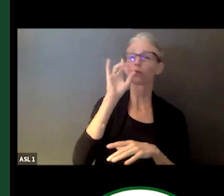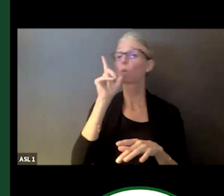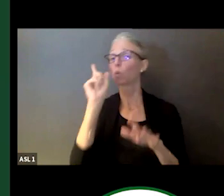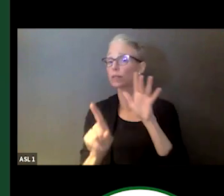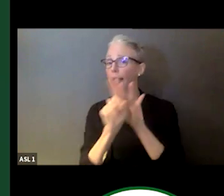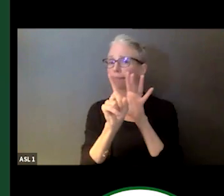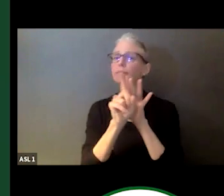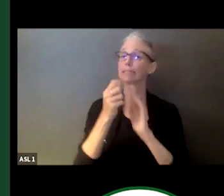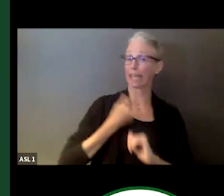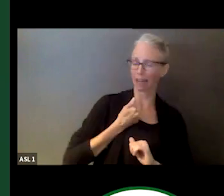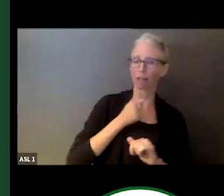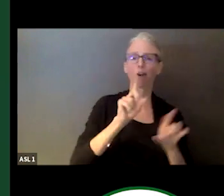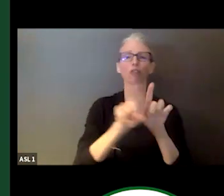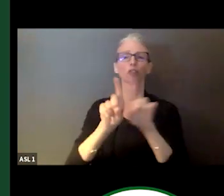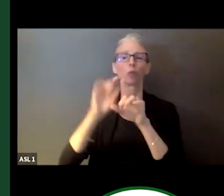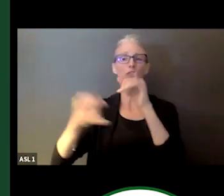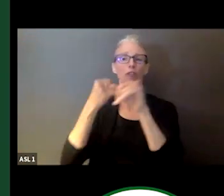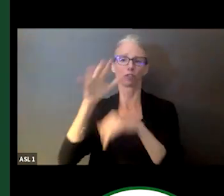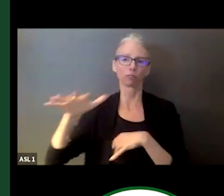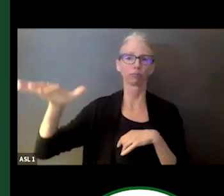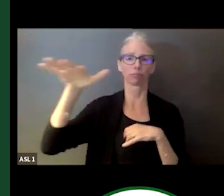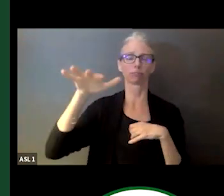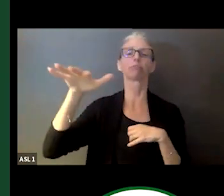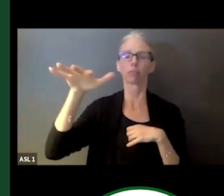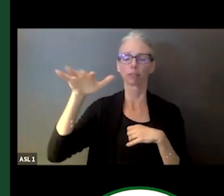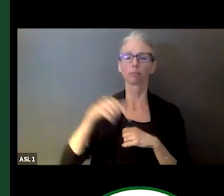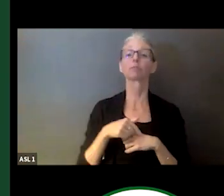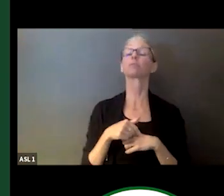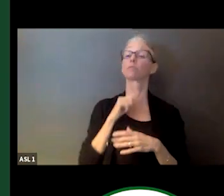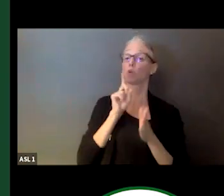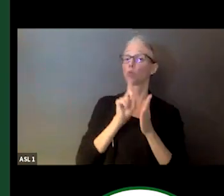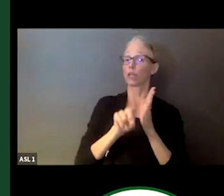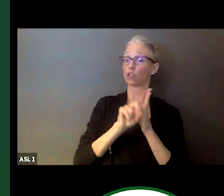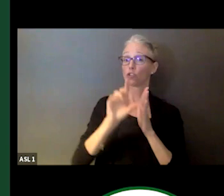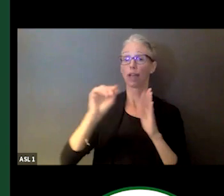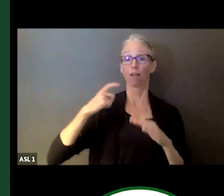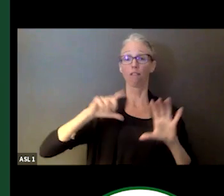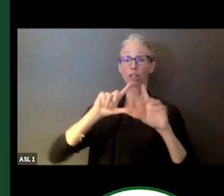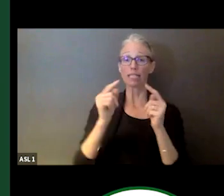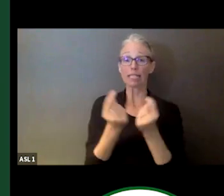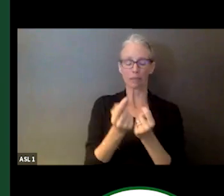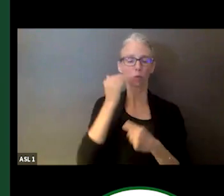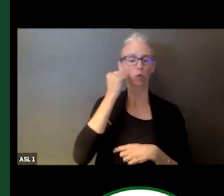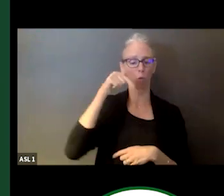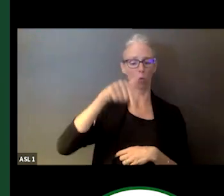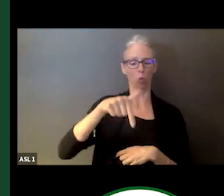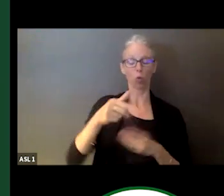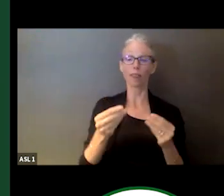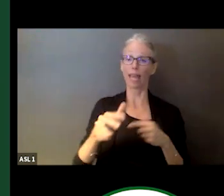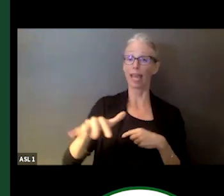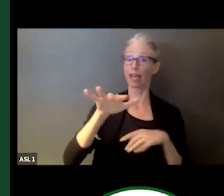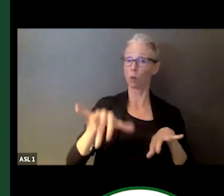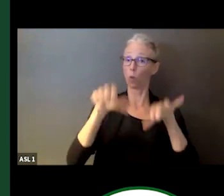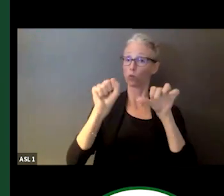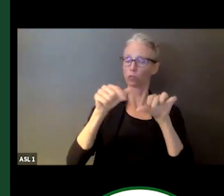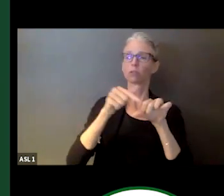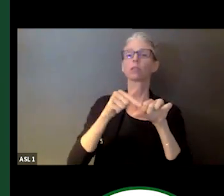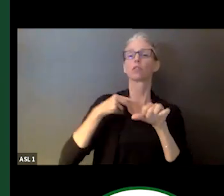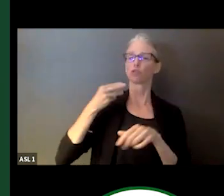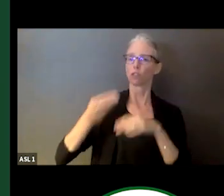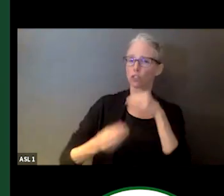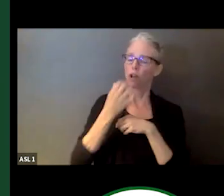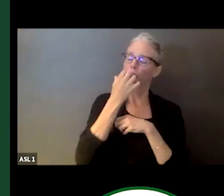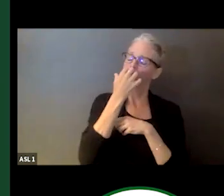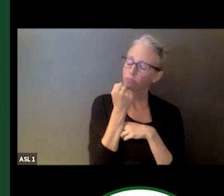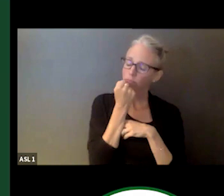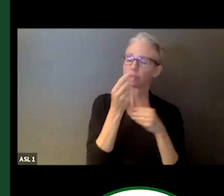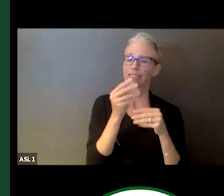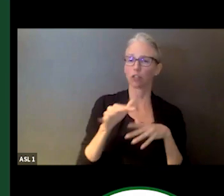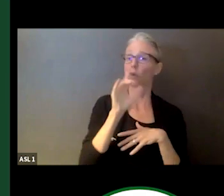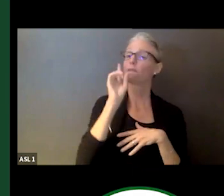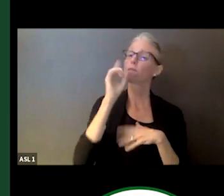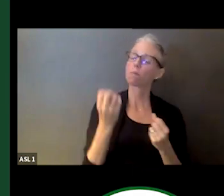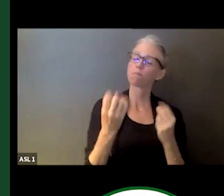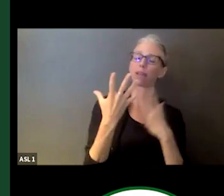The Parks Accessibility Research and Conference team acknowledge that the land on which this conference is hosted is the traditional sacred territory of many First Nation.